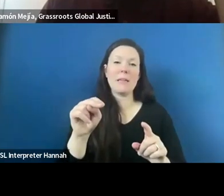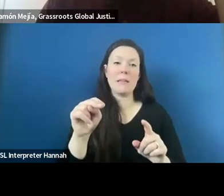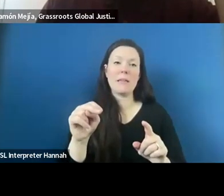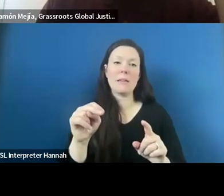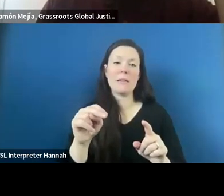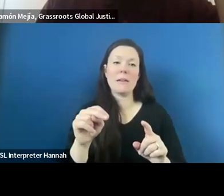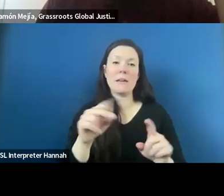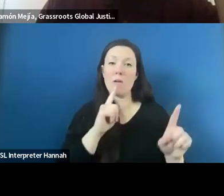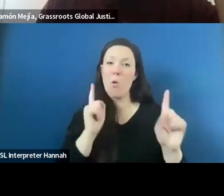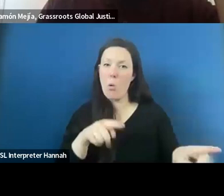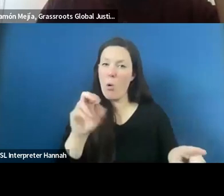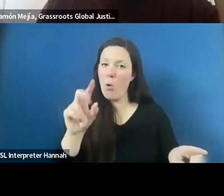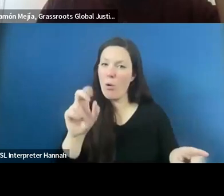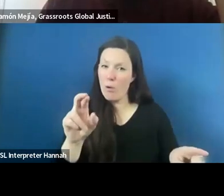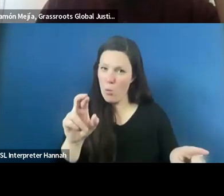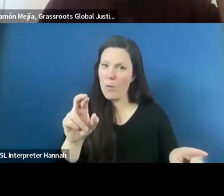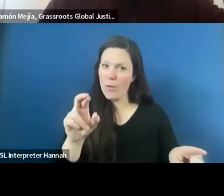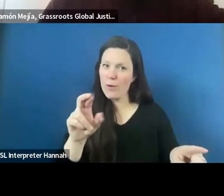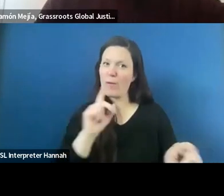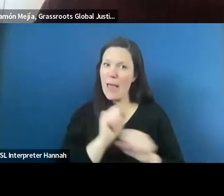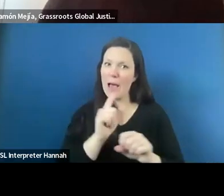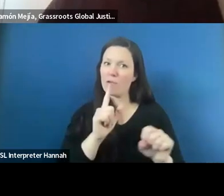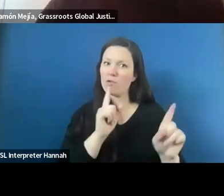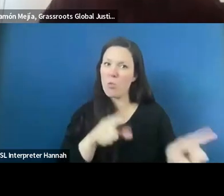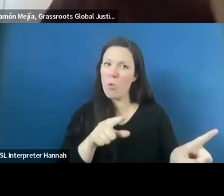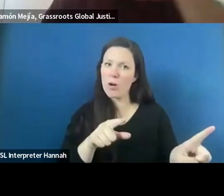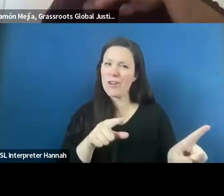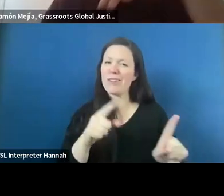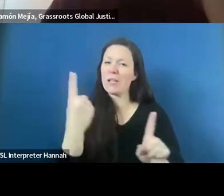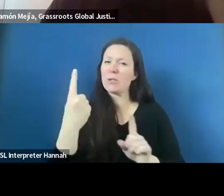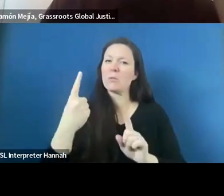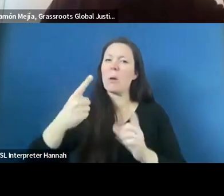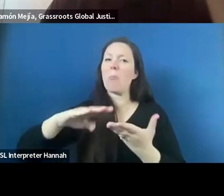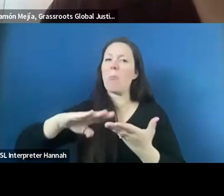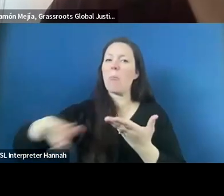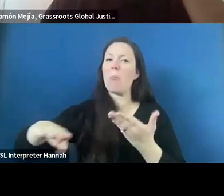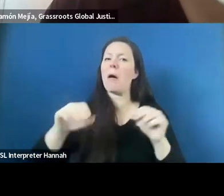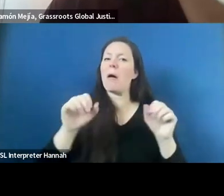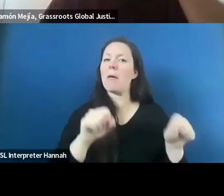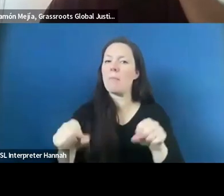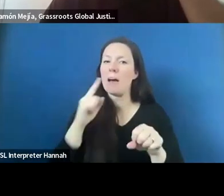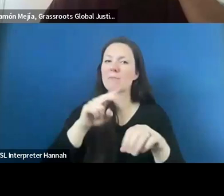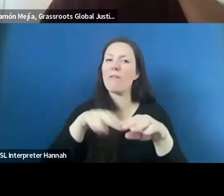order on this executive order, there is an exemption that's possible for national security reasons.